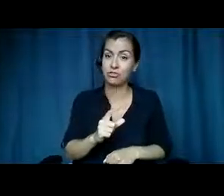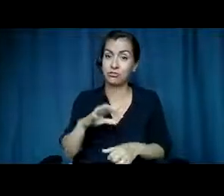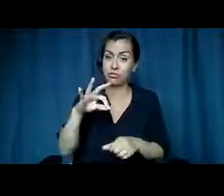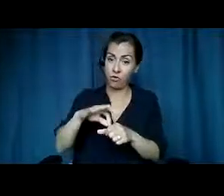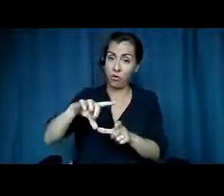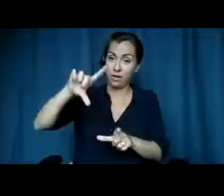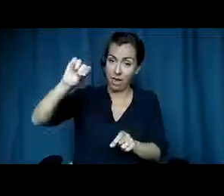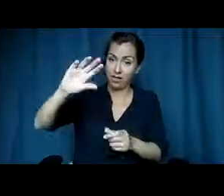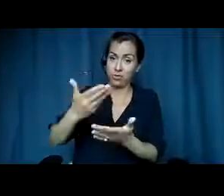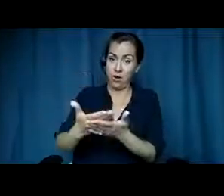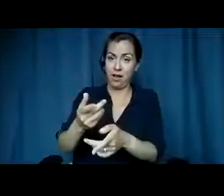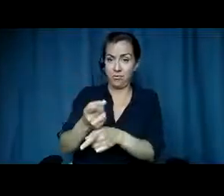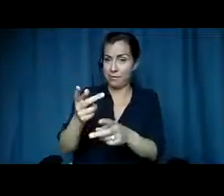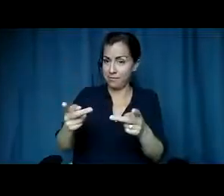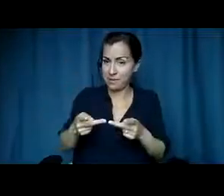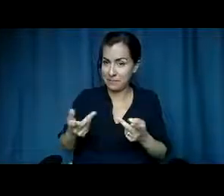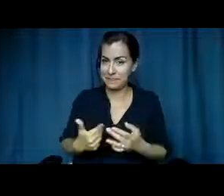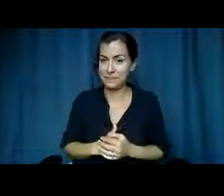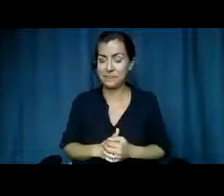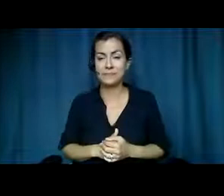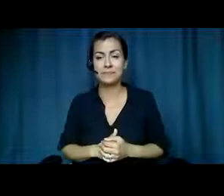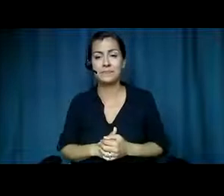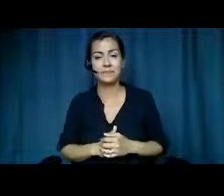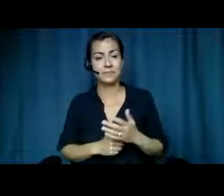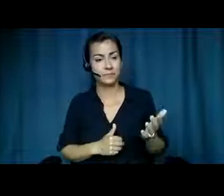through the state. And one of the big ones is, we're working on